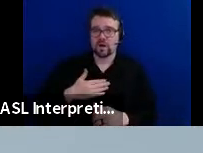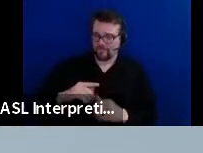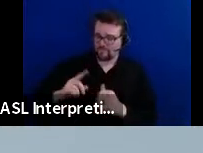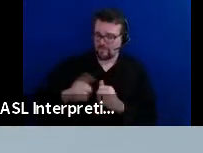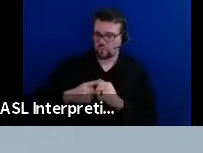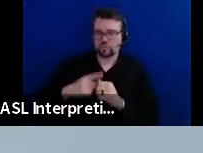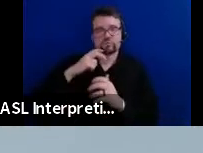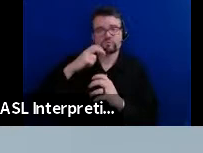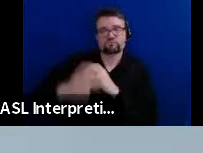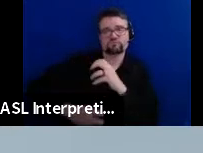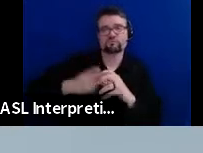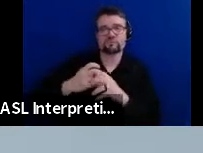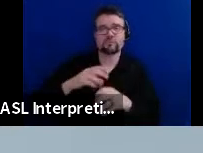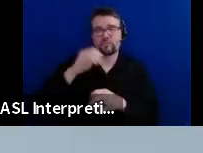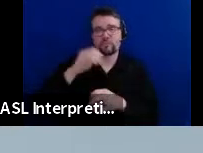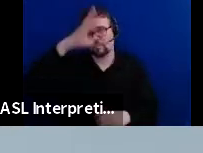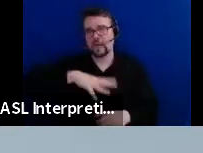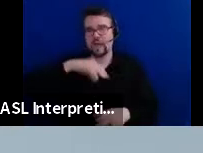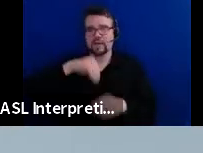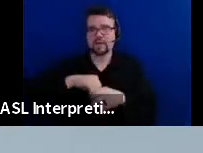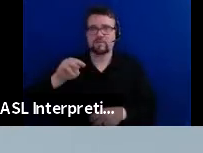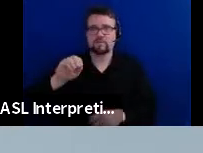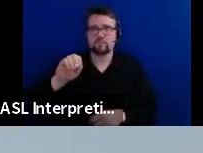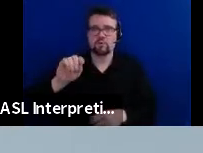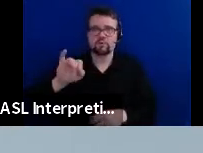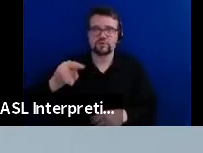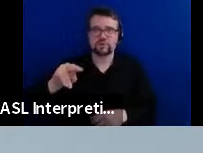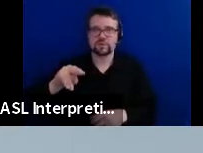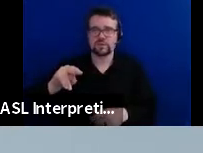TO BE ABLE TO THEN START AN ORGANIZATION THAT INSPIRED